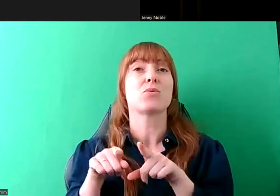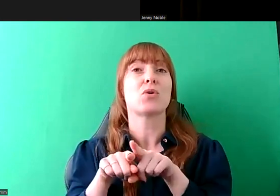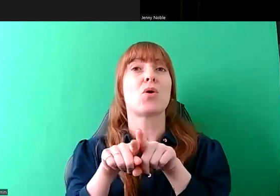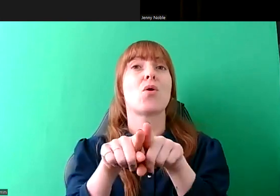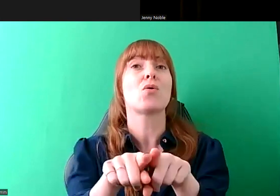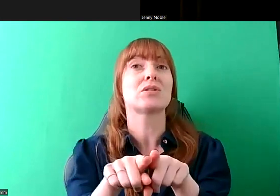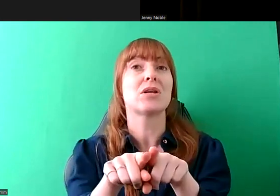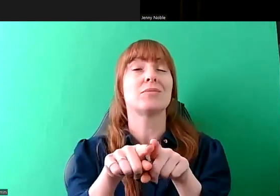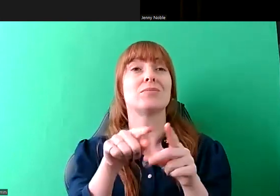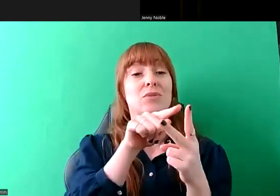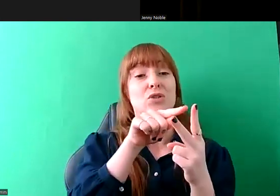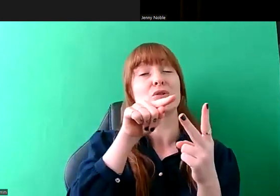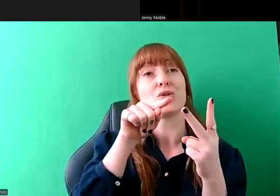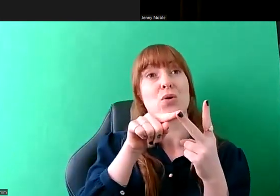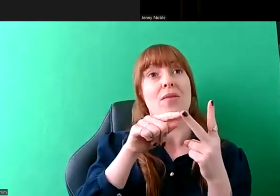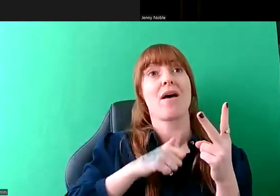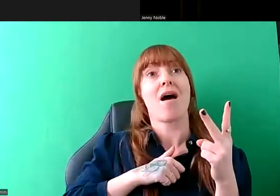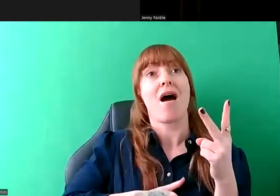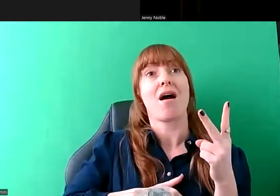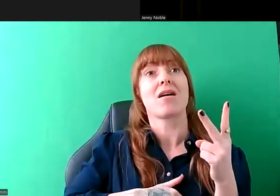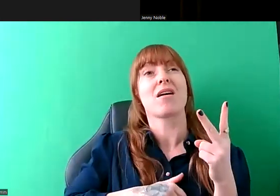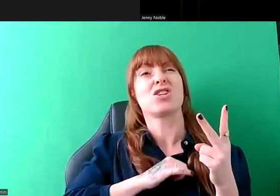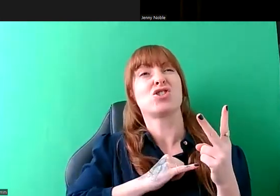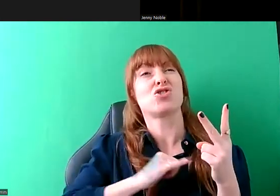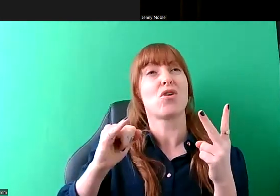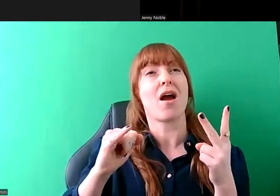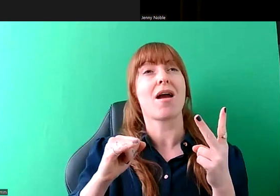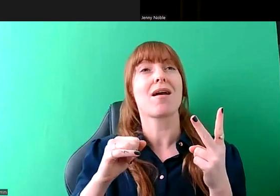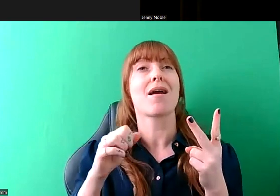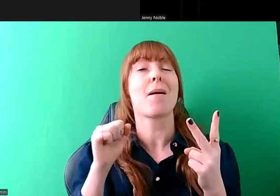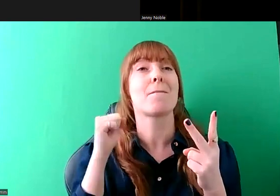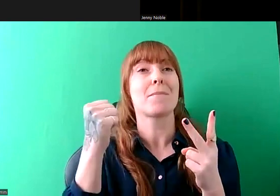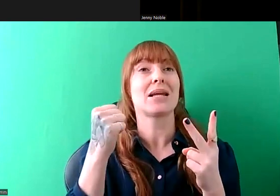two other Hunger Strike Medals belonging to two Glasgow sister, Margaret and Francis McPhun,